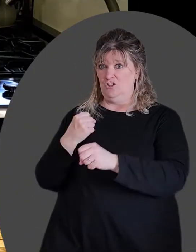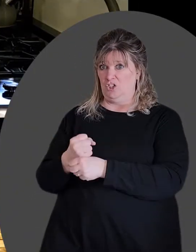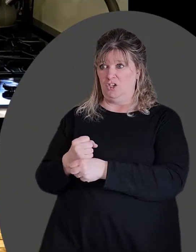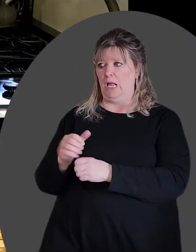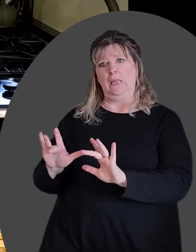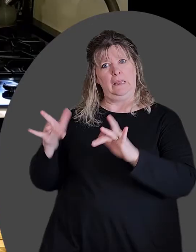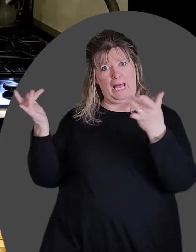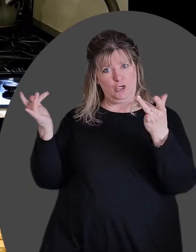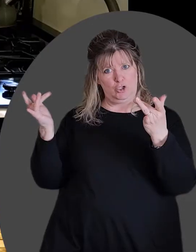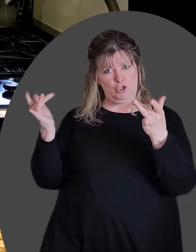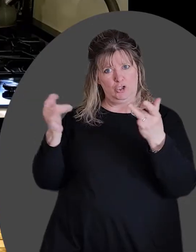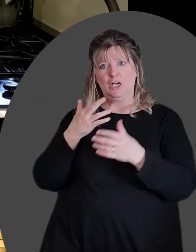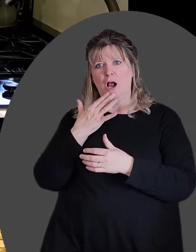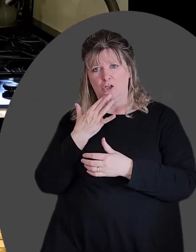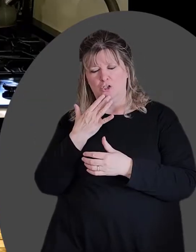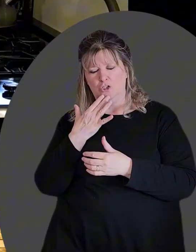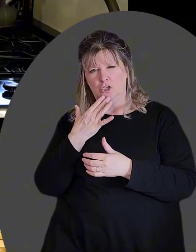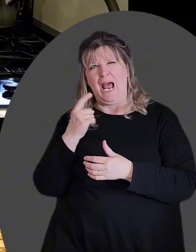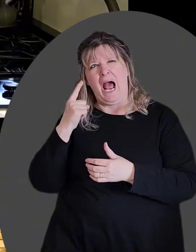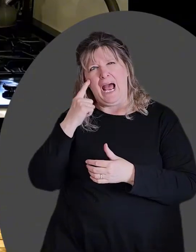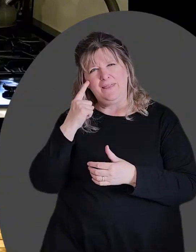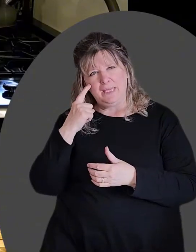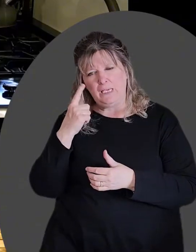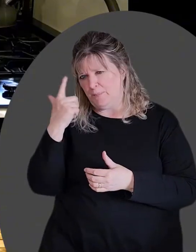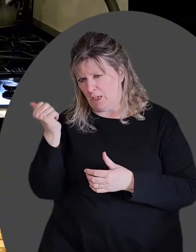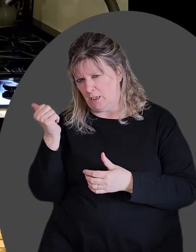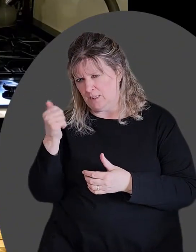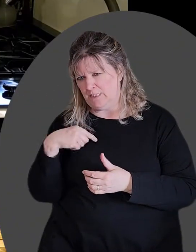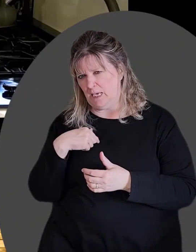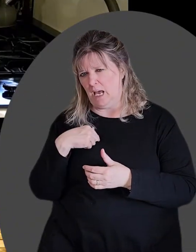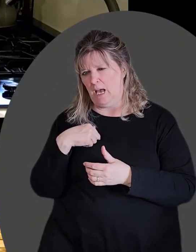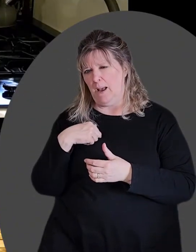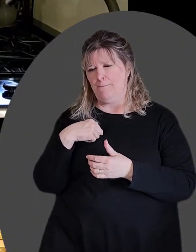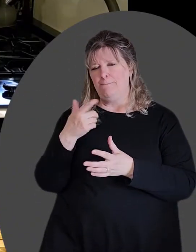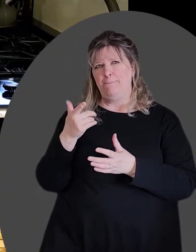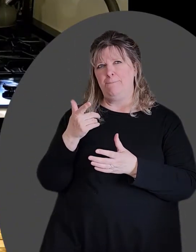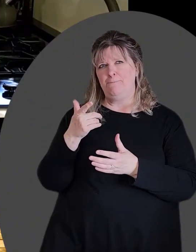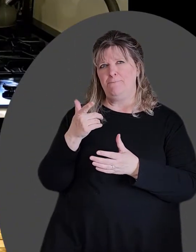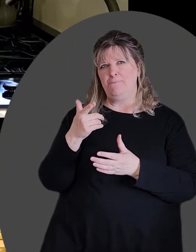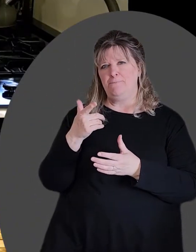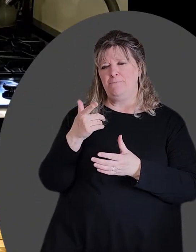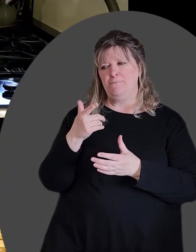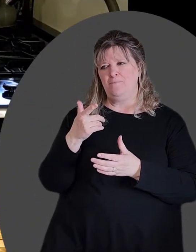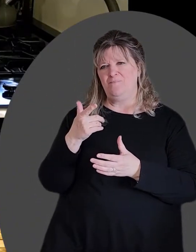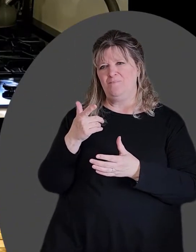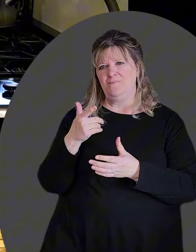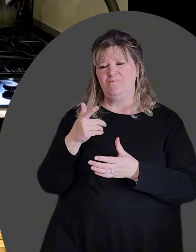and I think it's because I it didn't sit in the brine as long